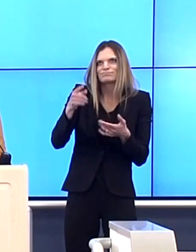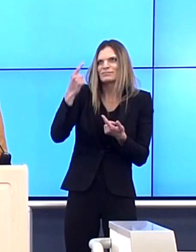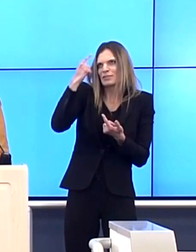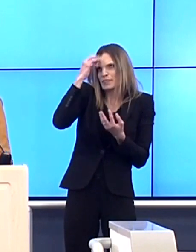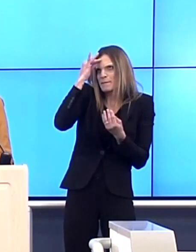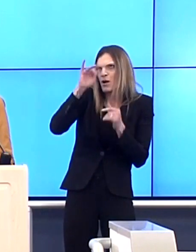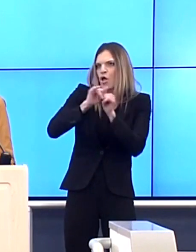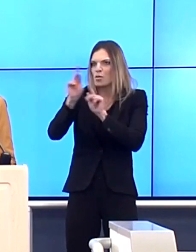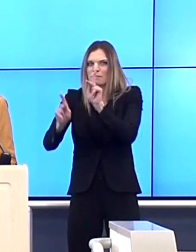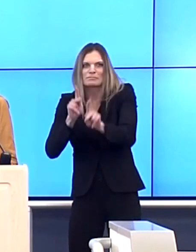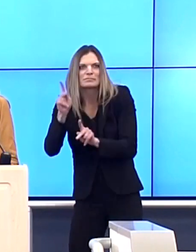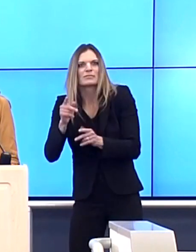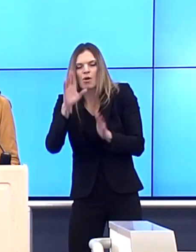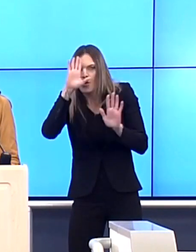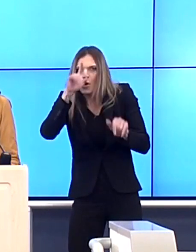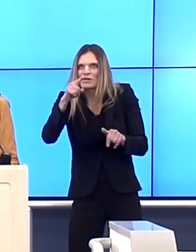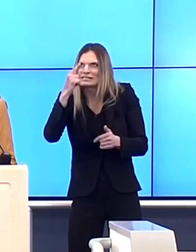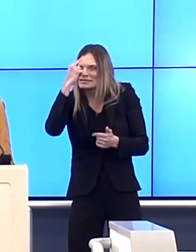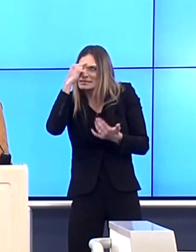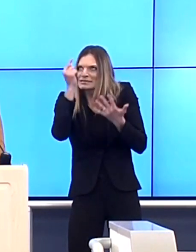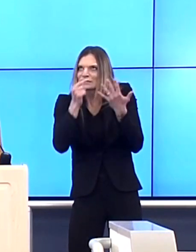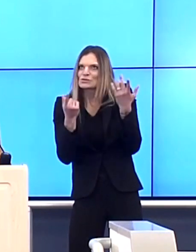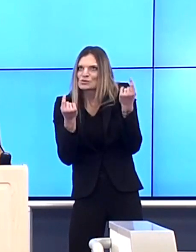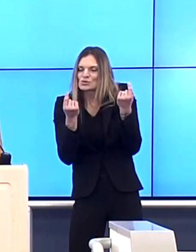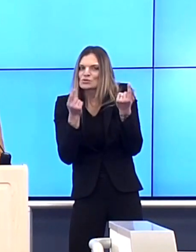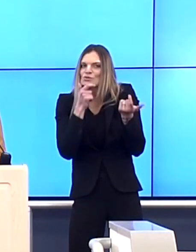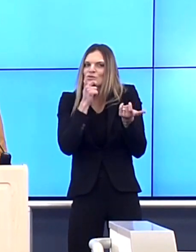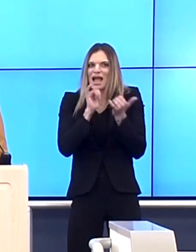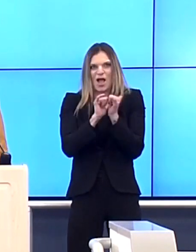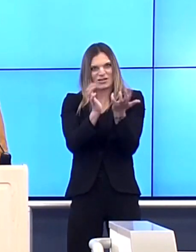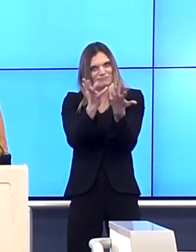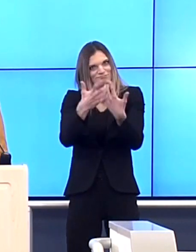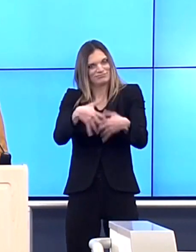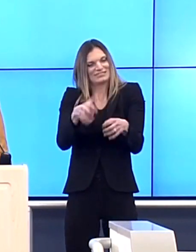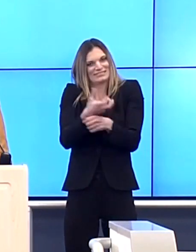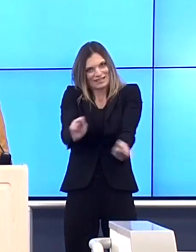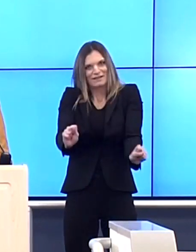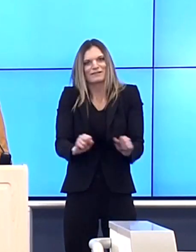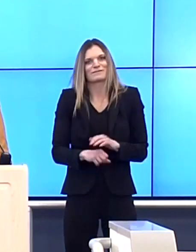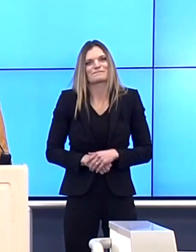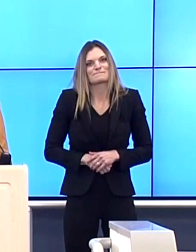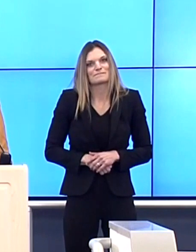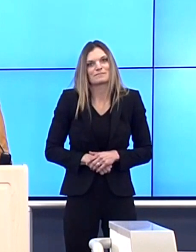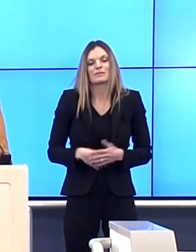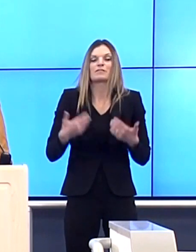SMART CHOICES TO KEEP YOURSELVES AND YOUR LOVED ONES AND OUR AND YOUR LOVED ONES AND OUR FRONTLINE WORKERS AND OUR FRONTLINE WORKERS AND OUR COMMUNITIES SAFE. COMMUNITIES SAFE. I HOPE THAT YOU’LL DOUBLE DOWN